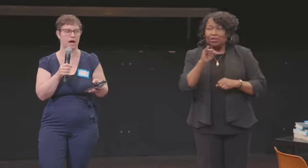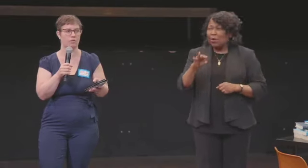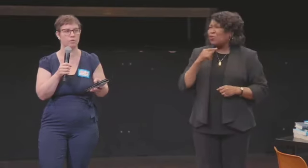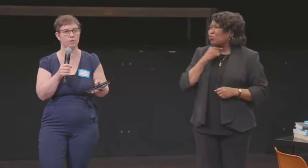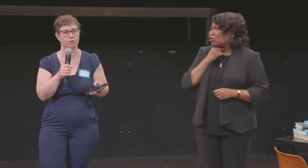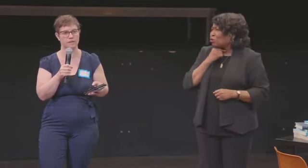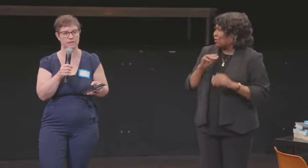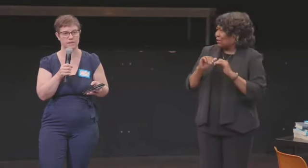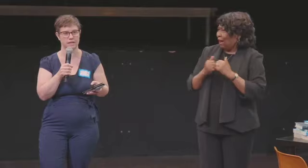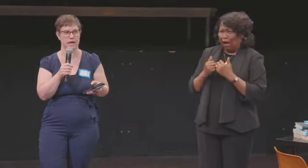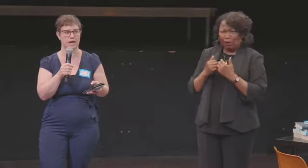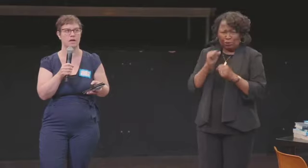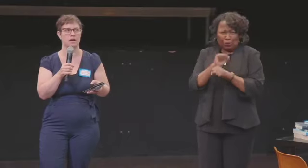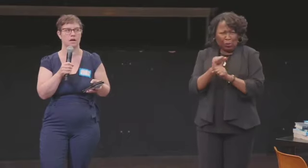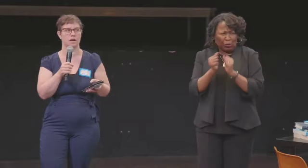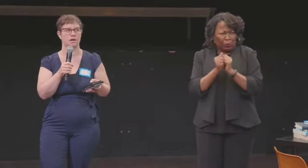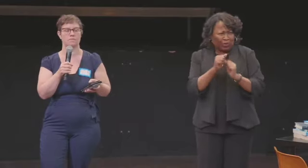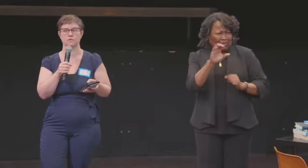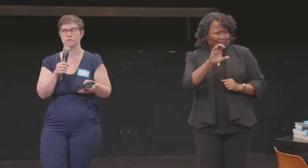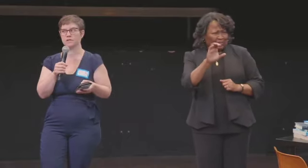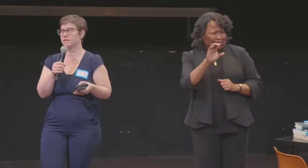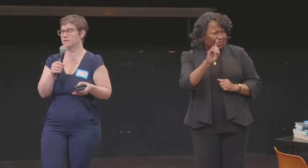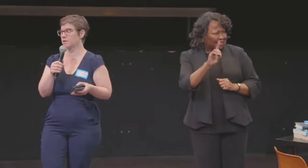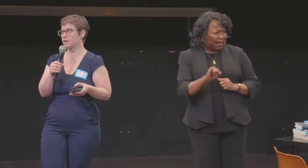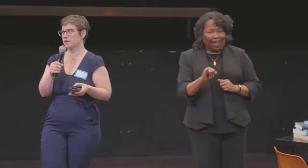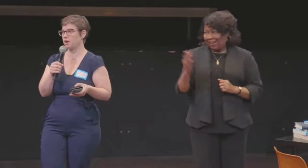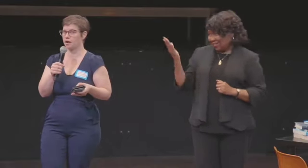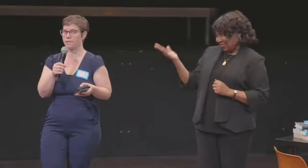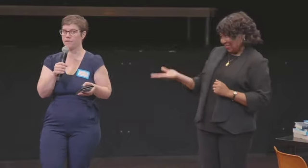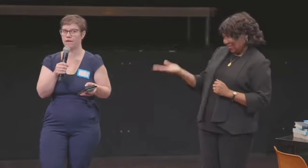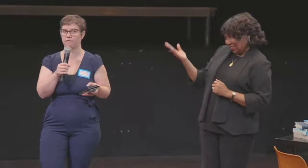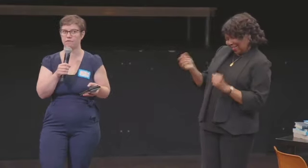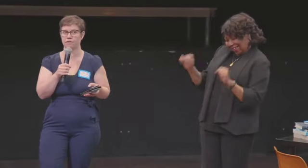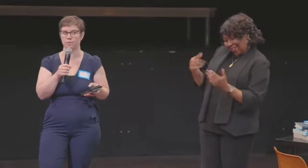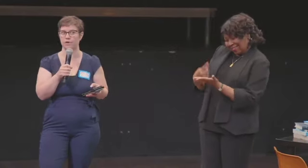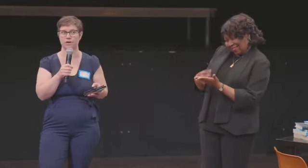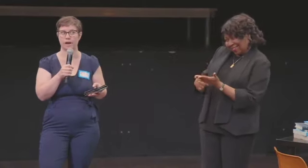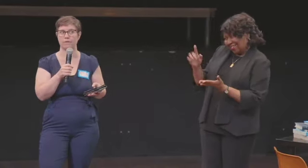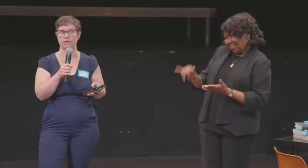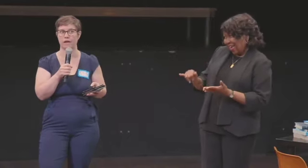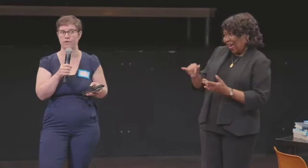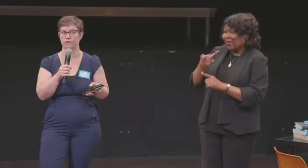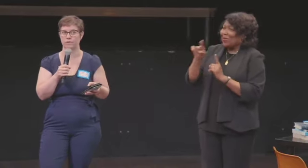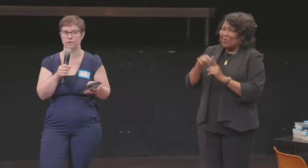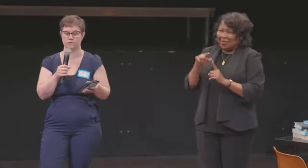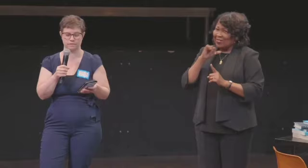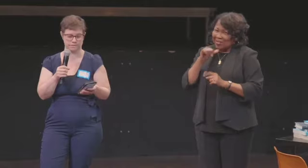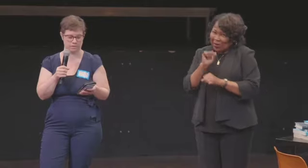how to work with a CDI, Susan Elizabeth can talk about that further when you're networking afterwards.